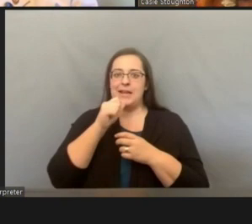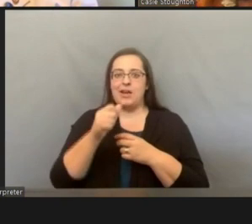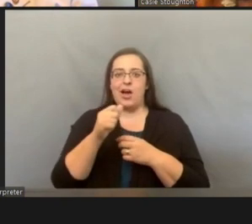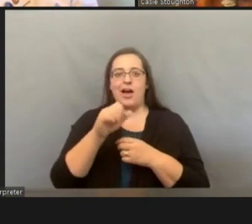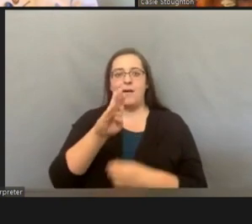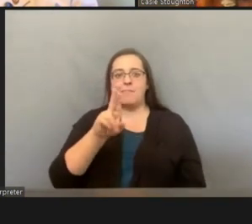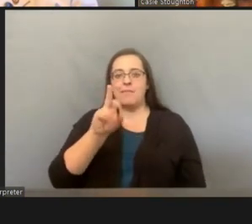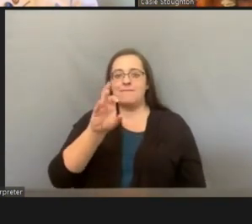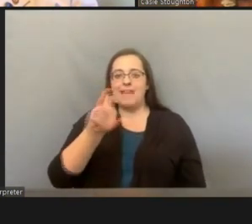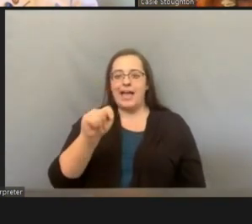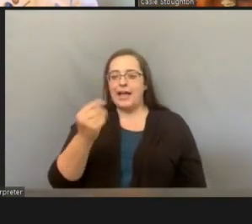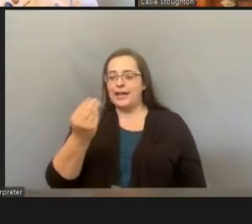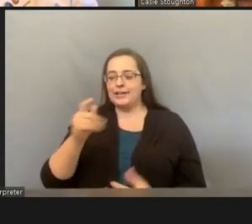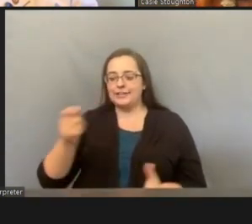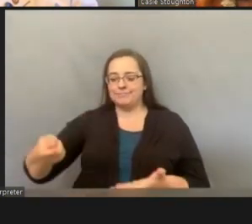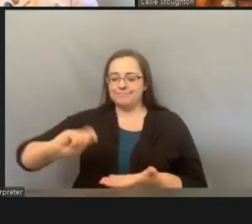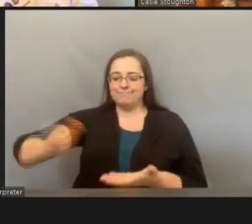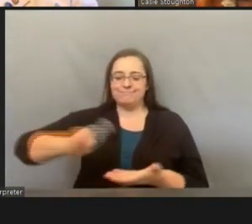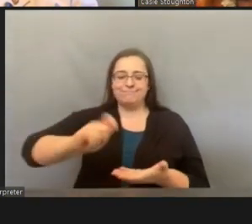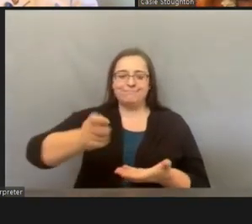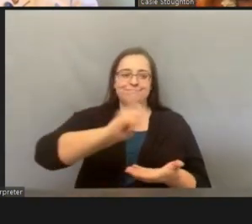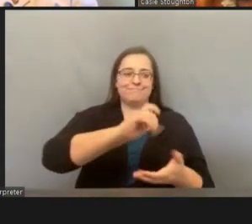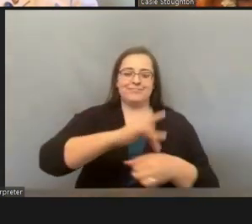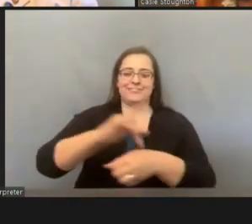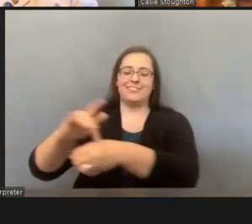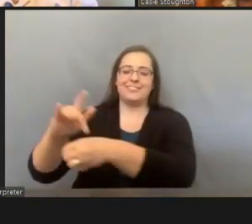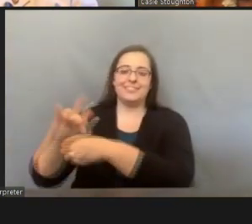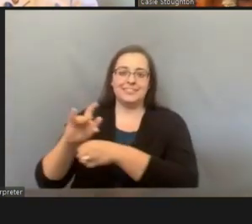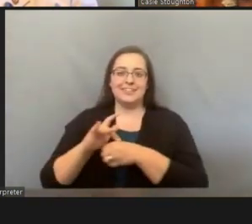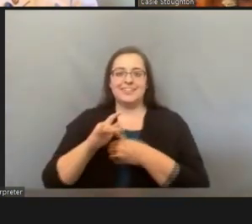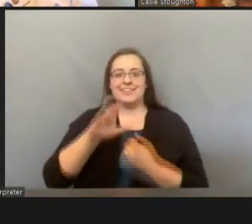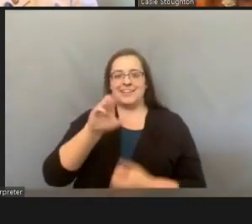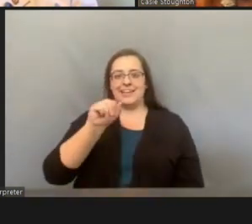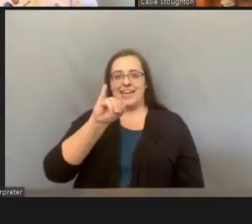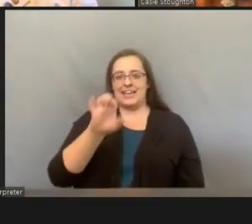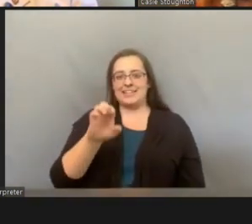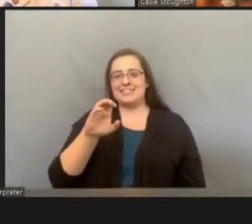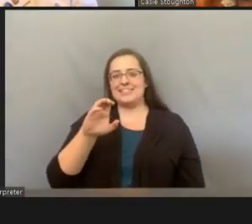MAKE WISE CHOICES ABOUT HOW YOU CHOOSE THOSE TIMES TOGETHER